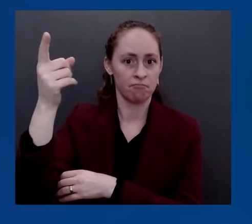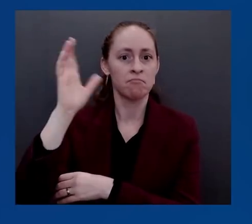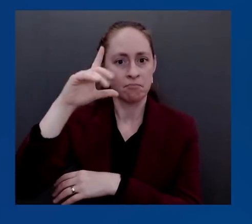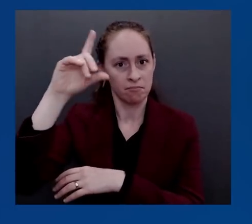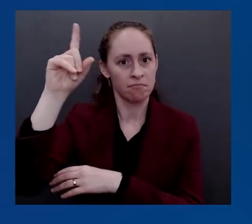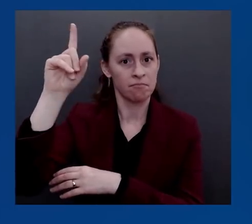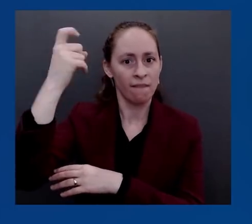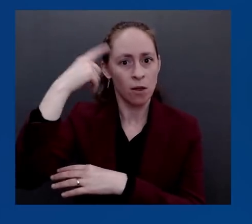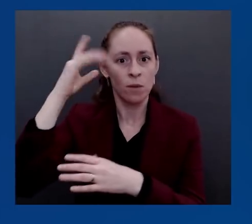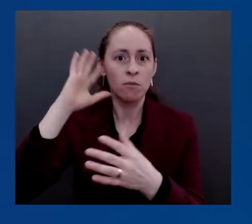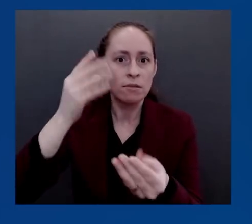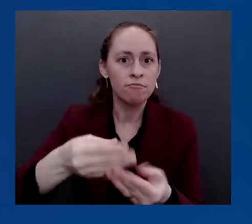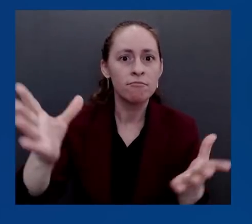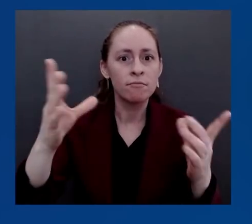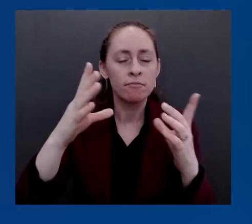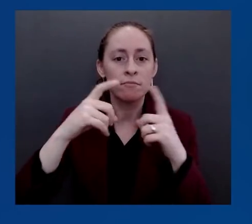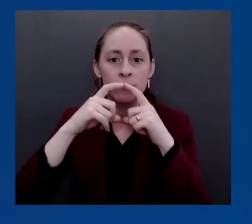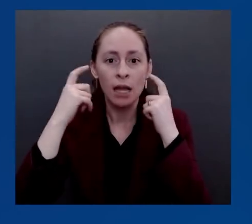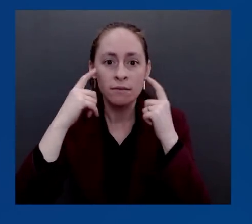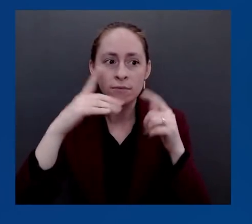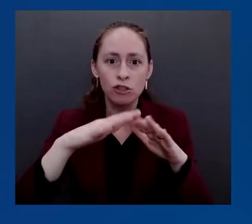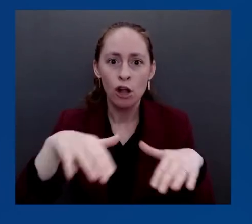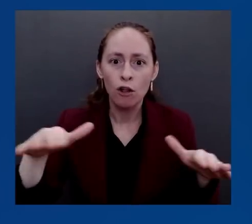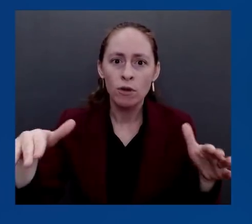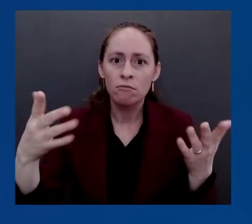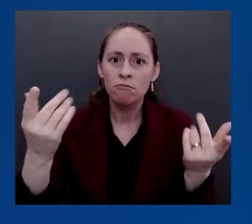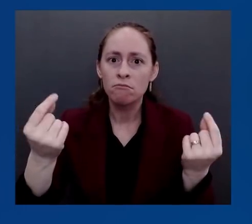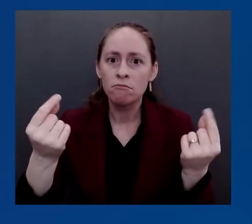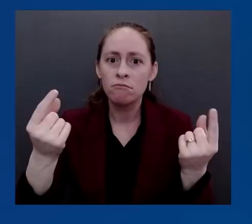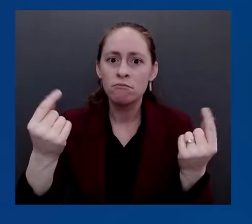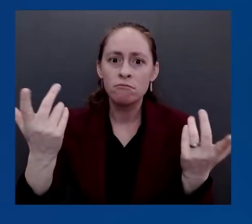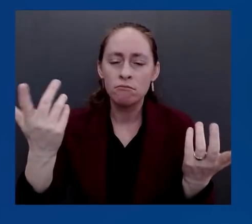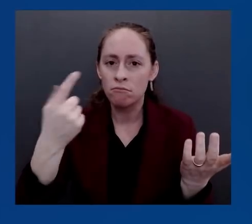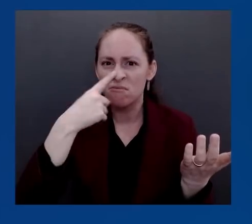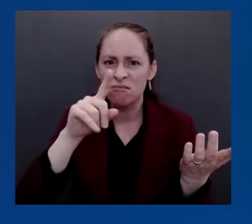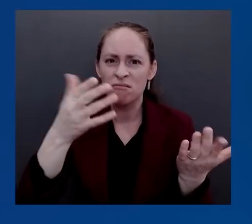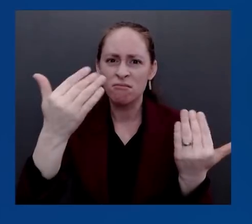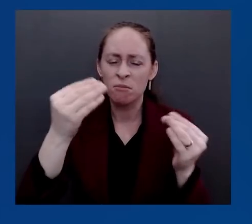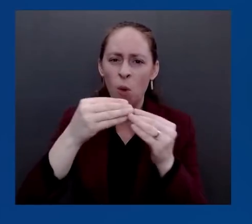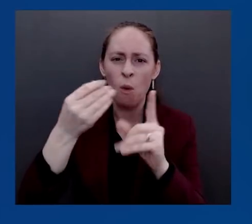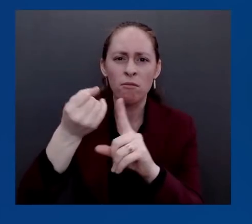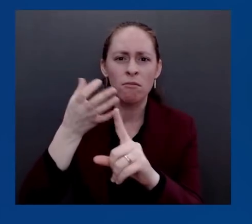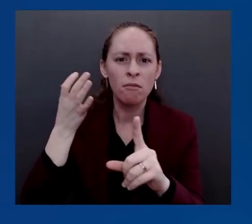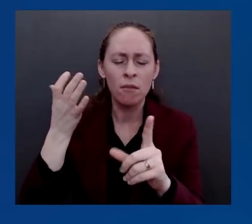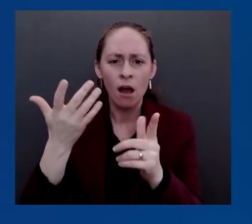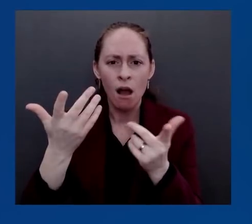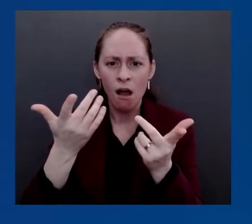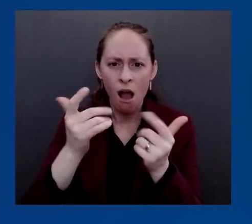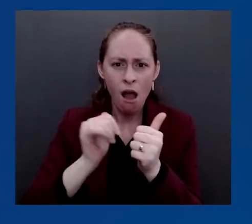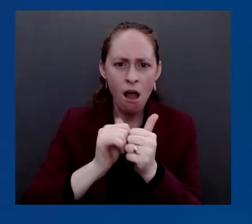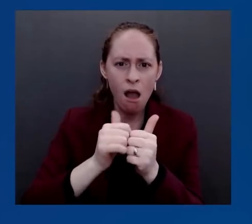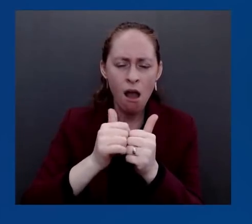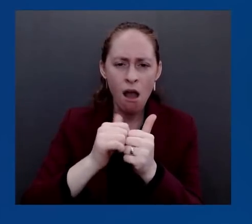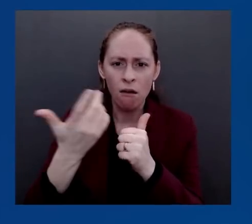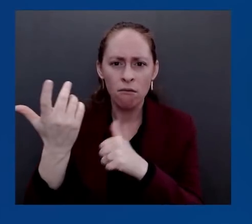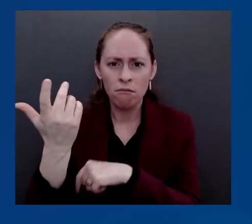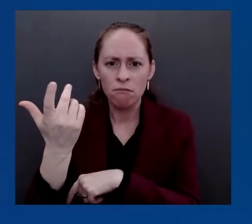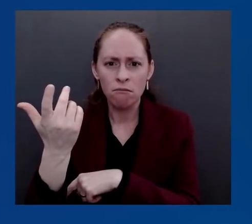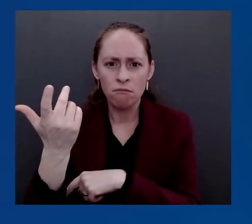Can you share more details on how is that going to work and when might families get to have these masks in hand?